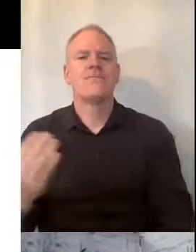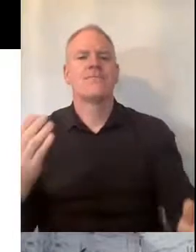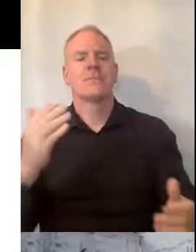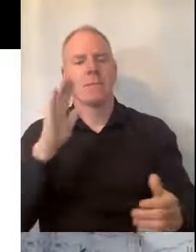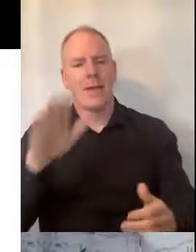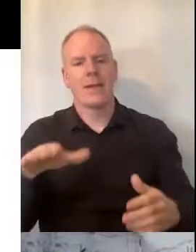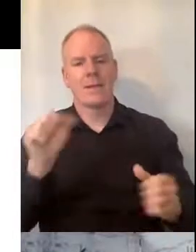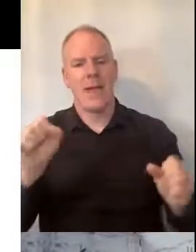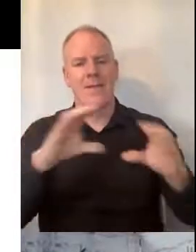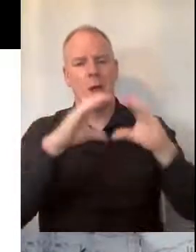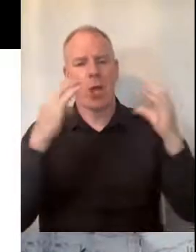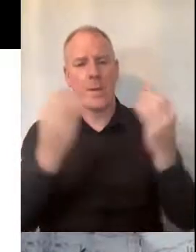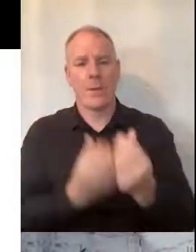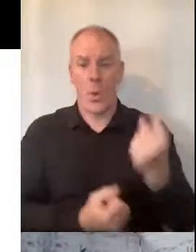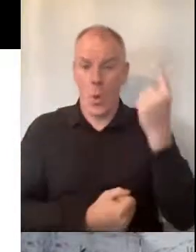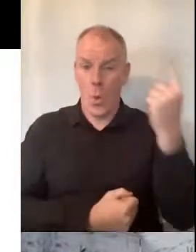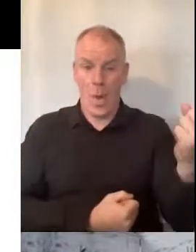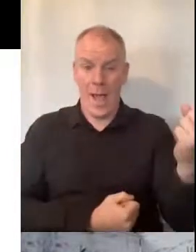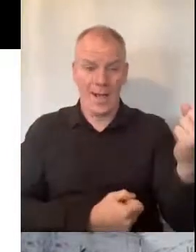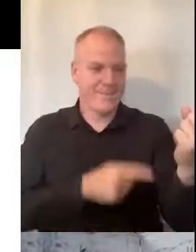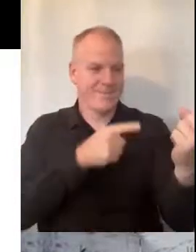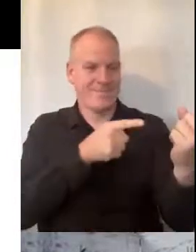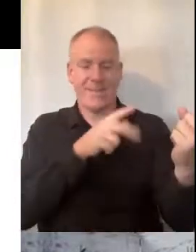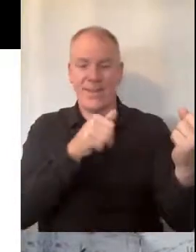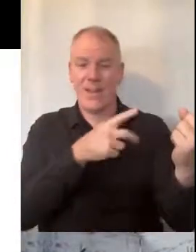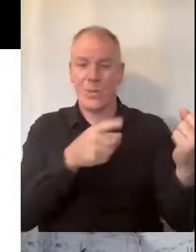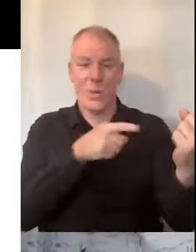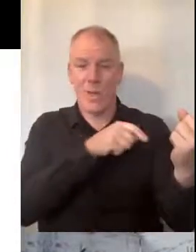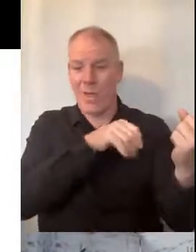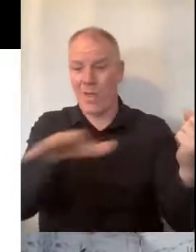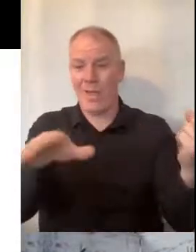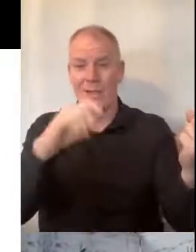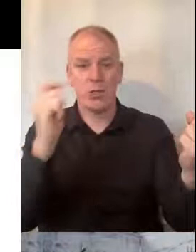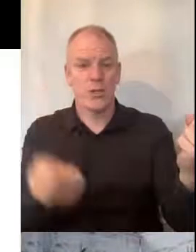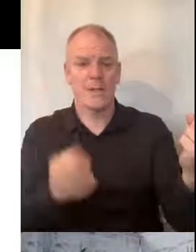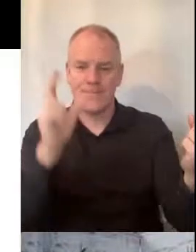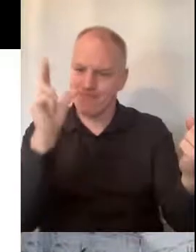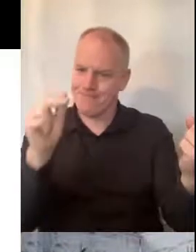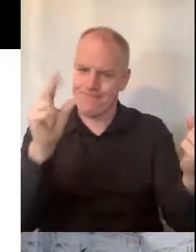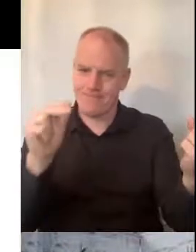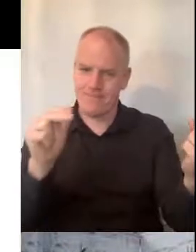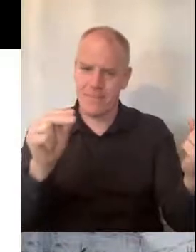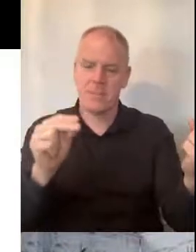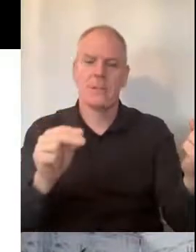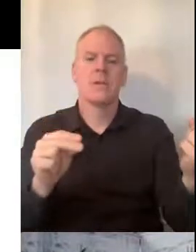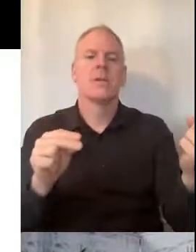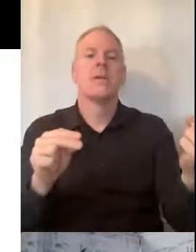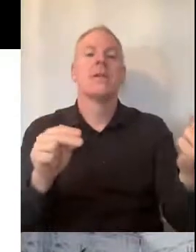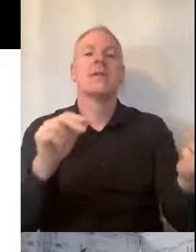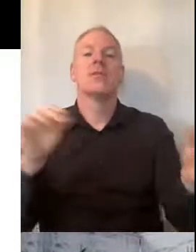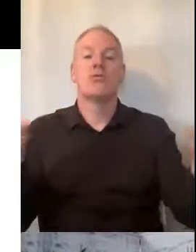No one, person or individual. Can make change. We can make it if we make change collectively.